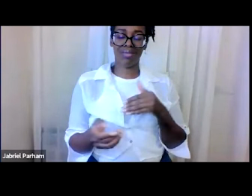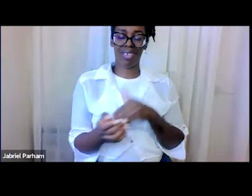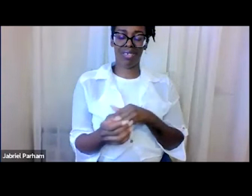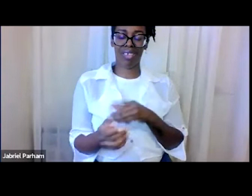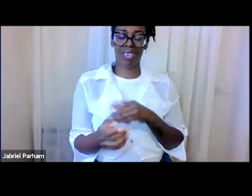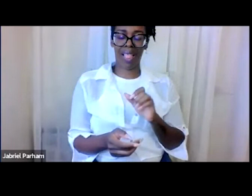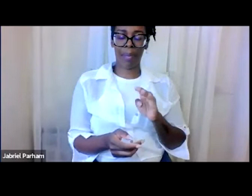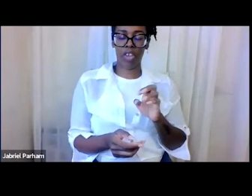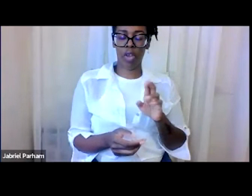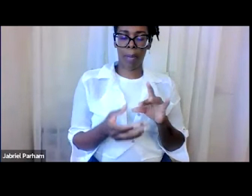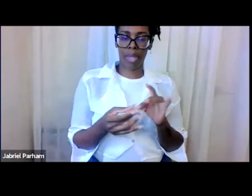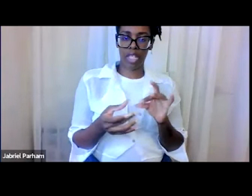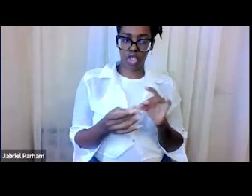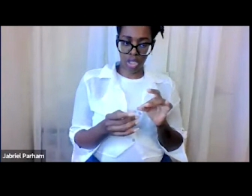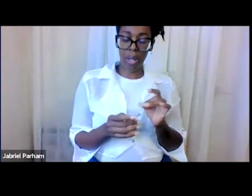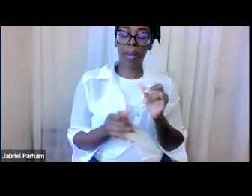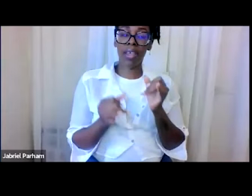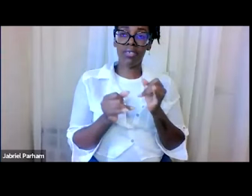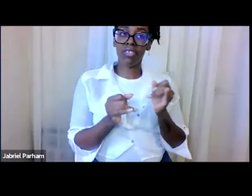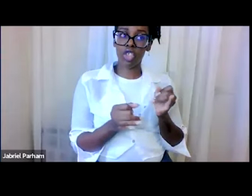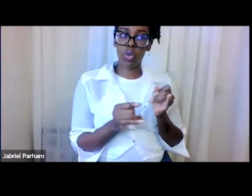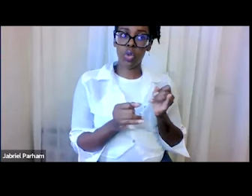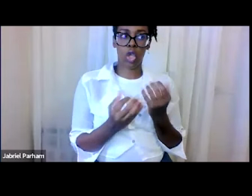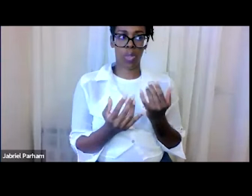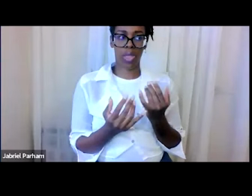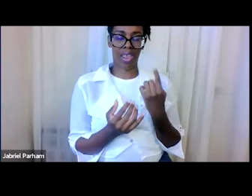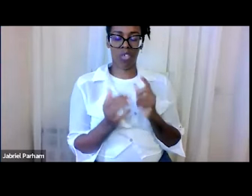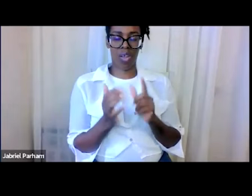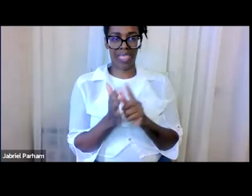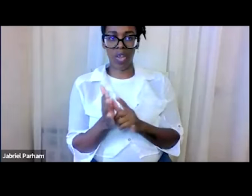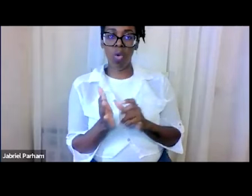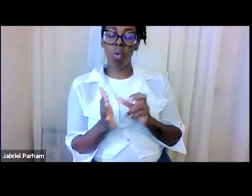individuals who are pending disciplinary or legal action may be at a higher risk for suicide